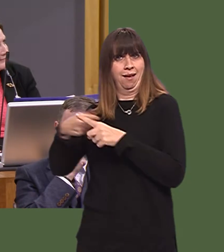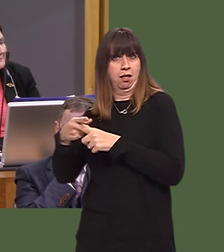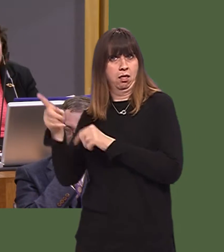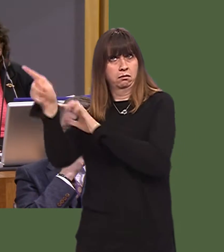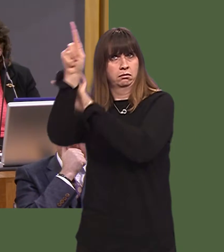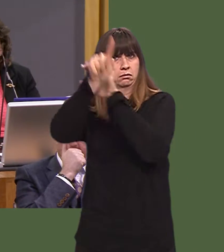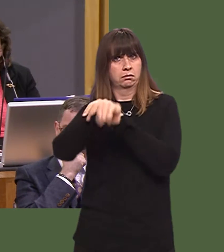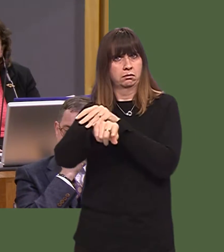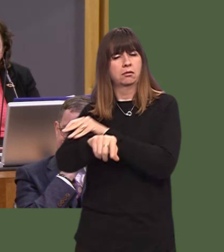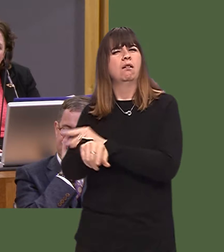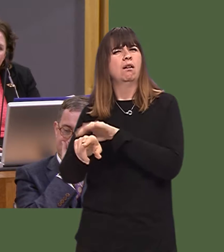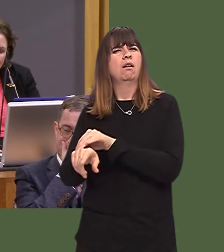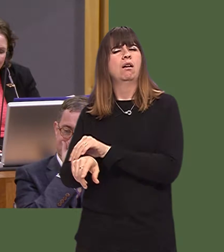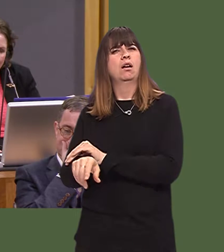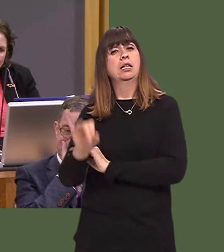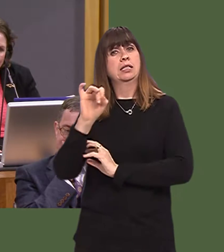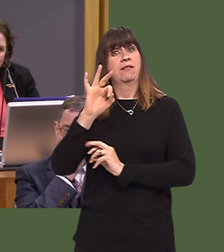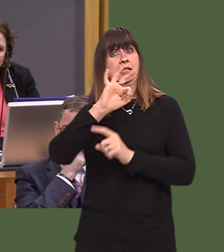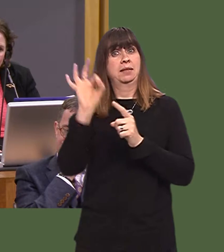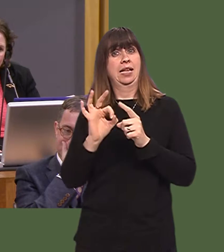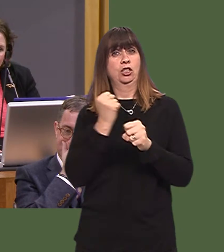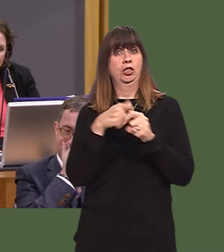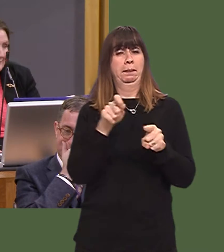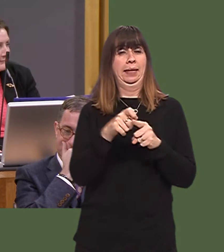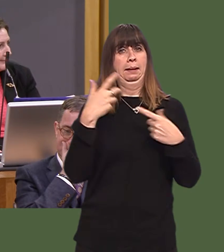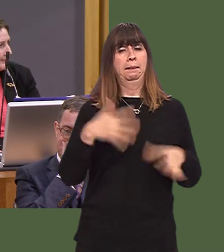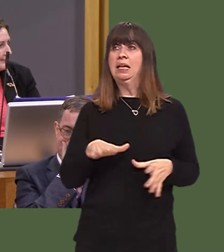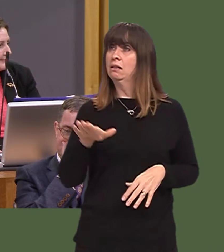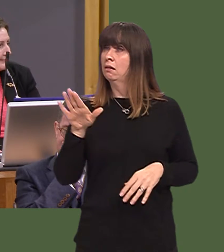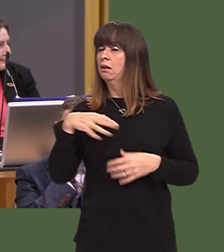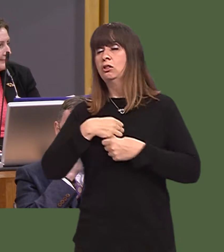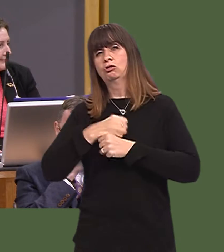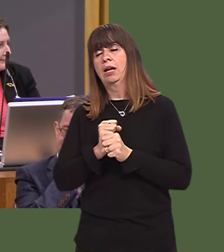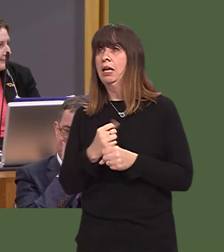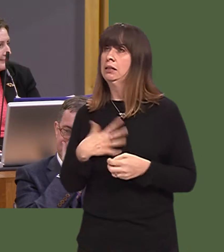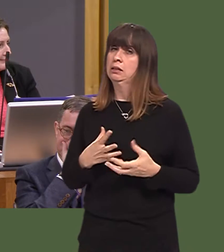Some 17 per cent of GPs have sought guidance or advice for work-related stress in the last